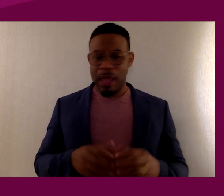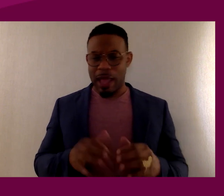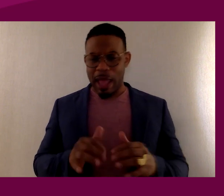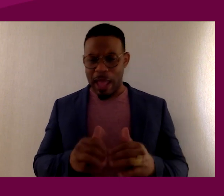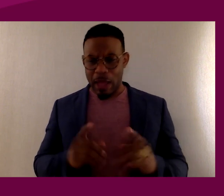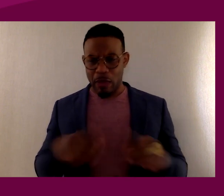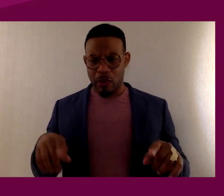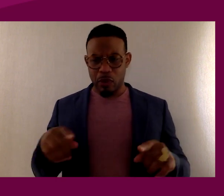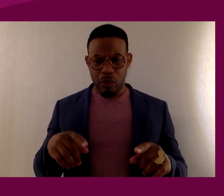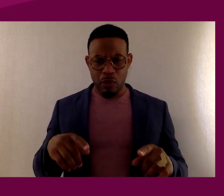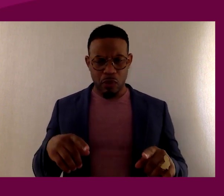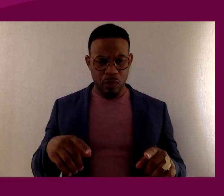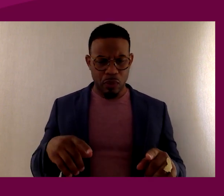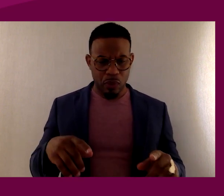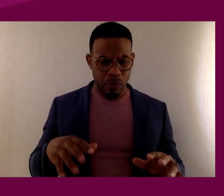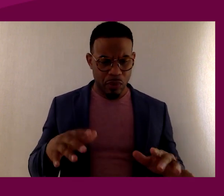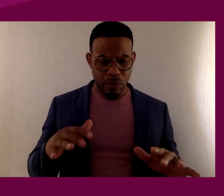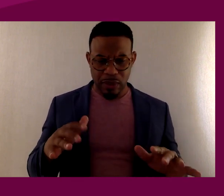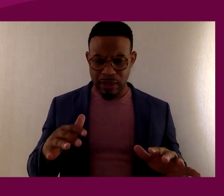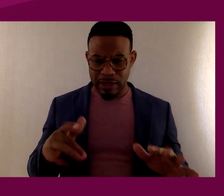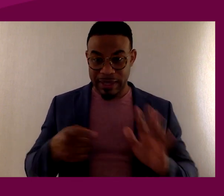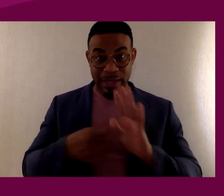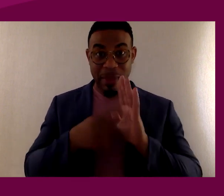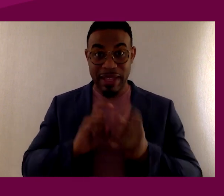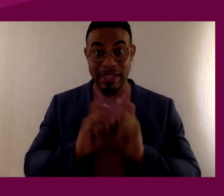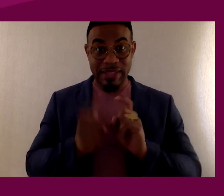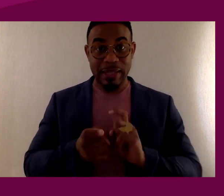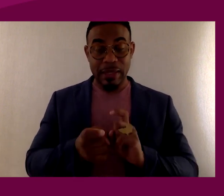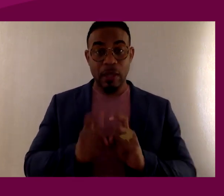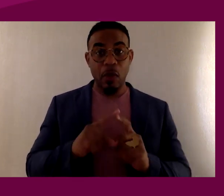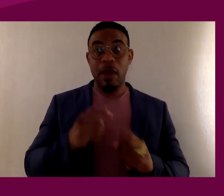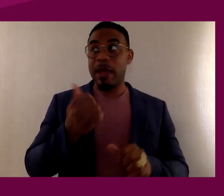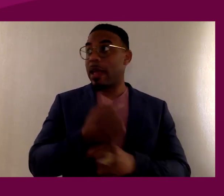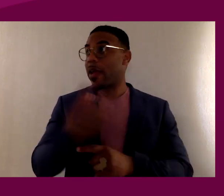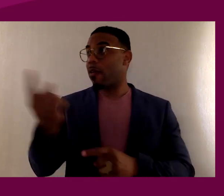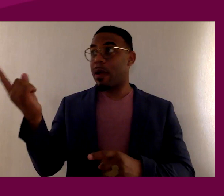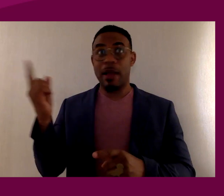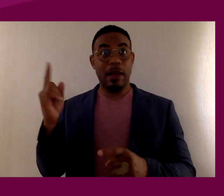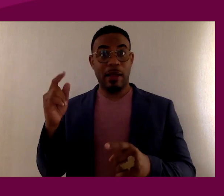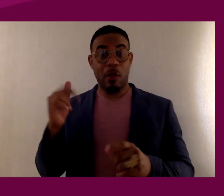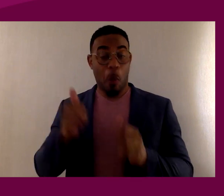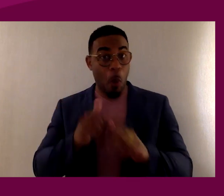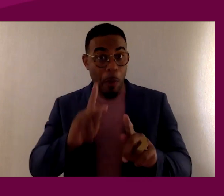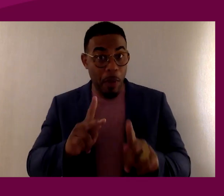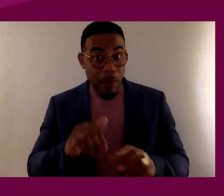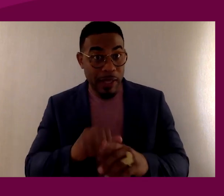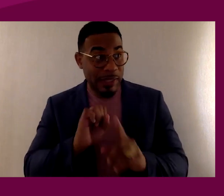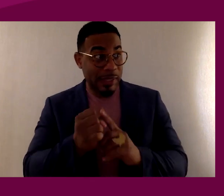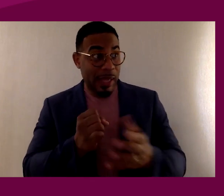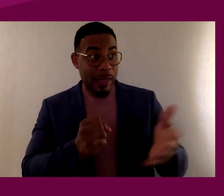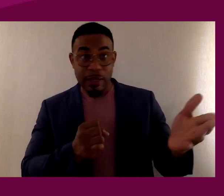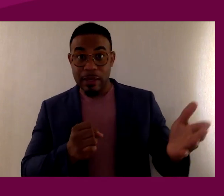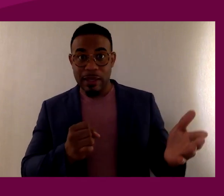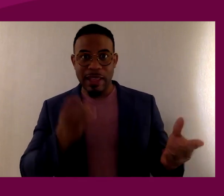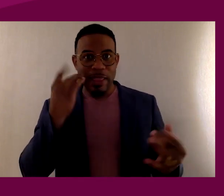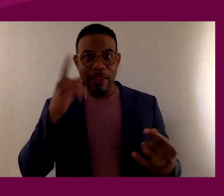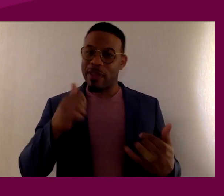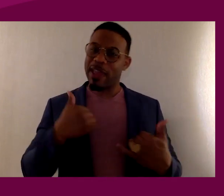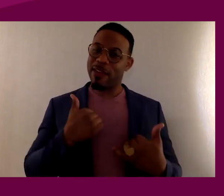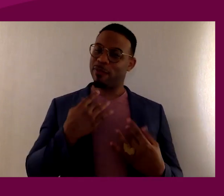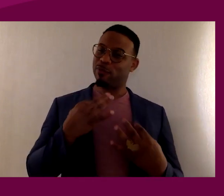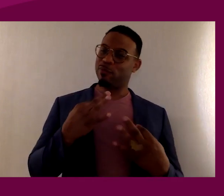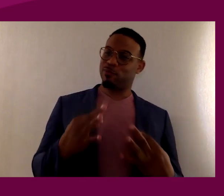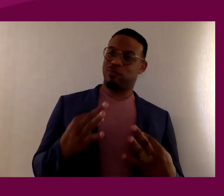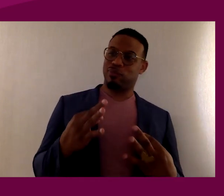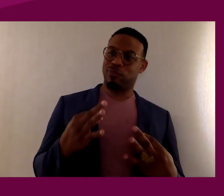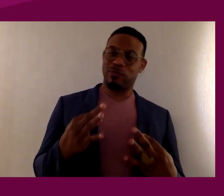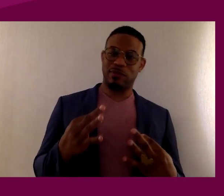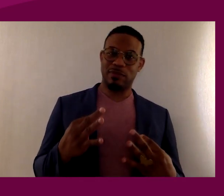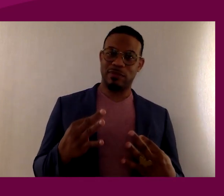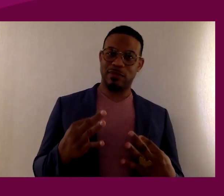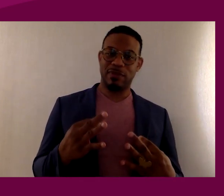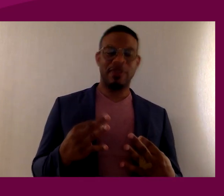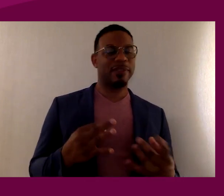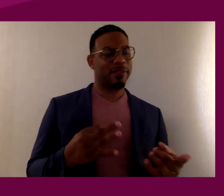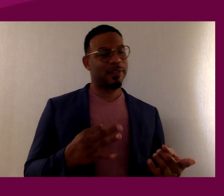hard problem. How do you demand change when most people in societies think you have it pretty good?